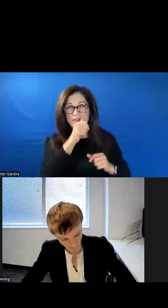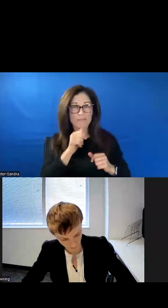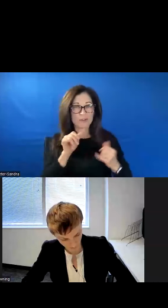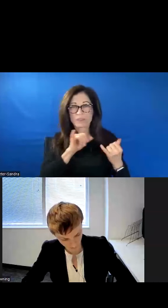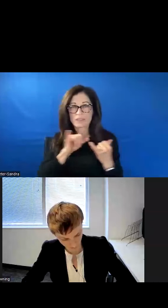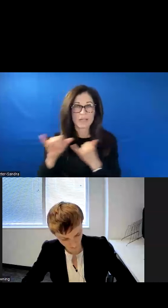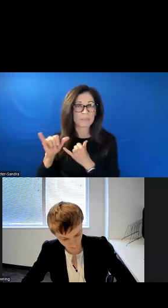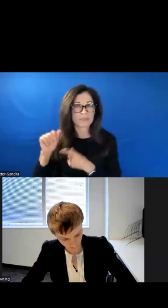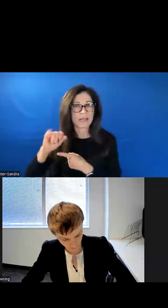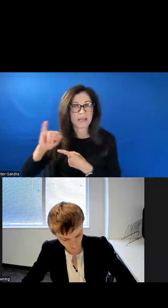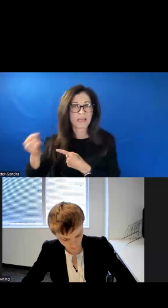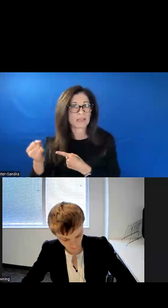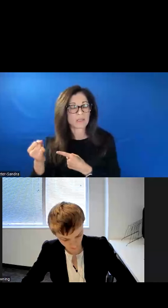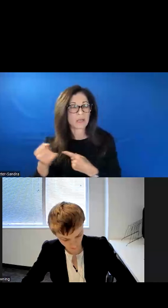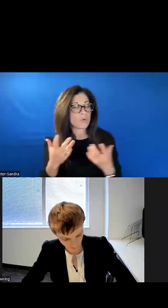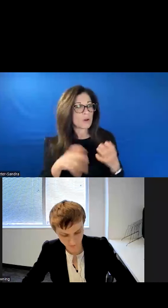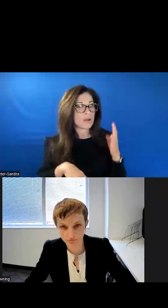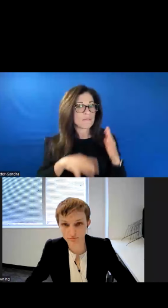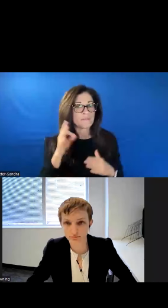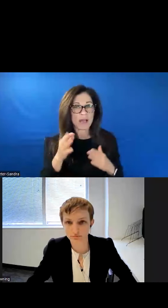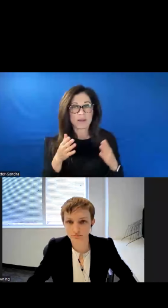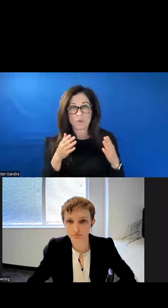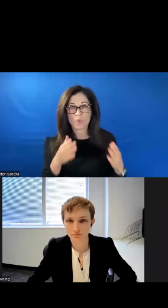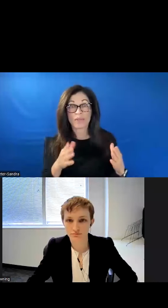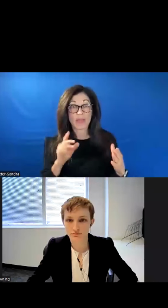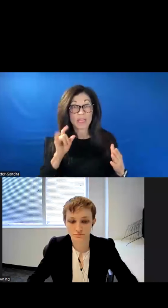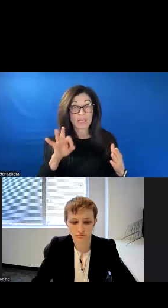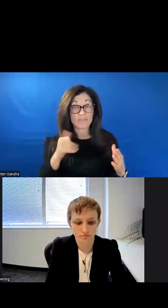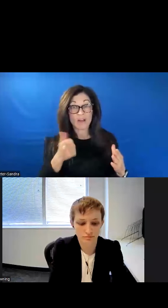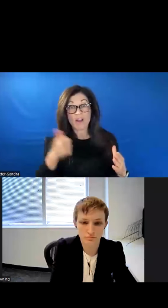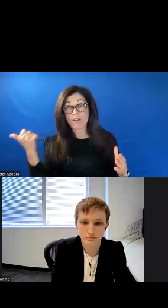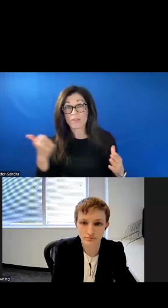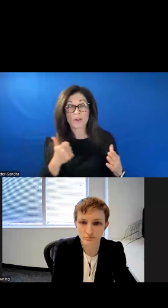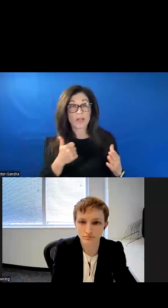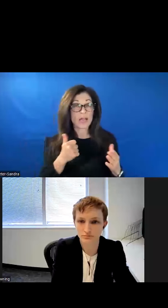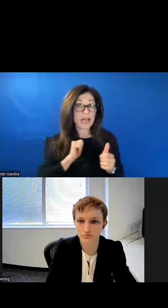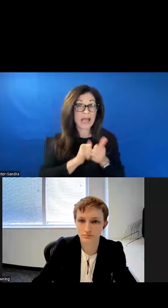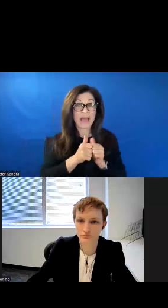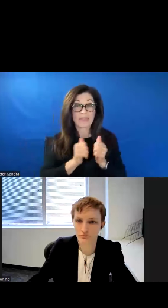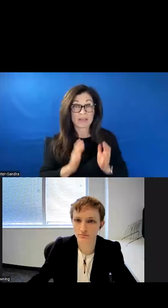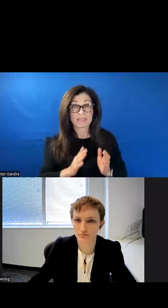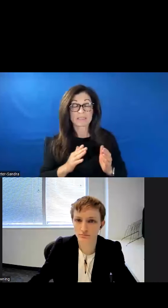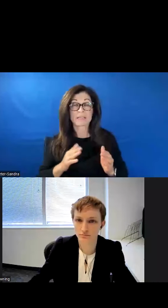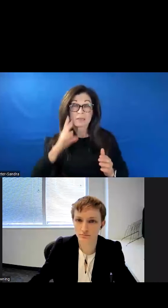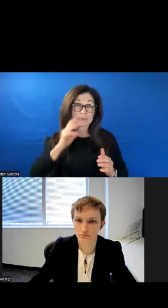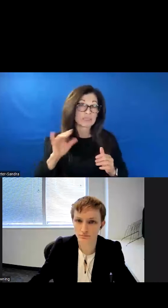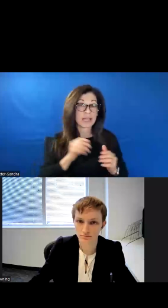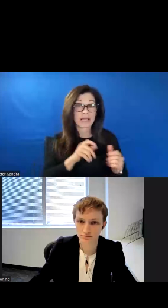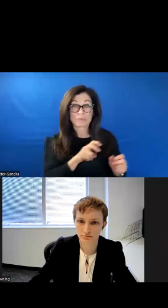I WANTED TO FIND A WAY THAT OTHERS DID NOT HAVE TO EXPERIENCE